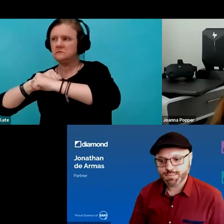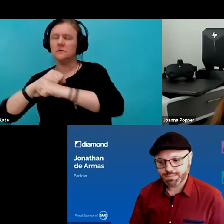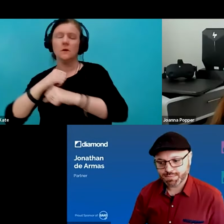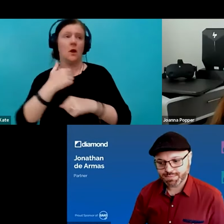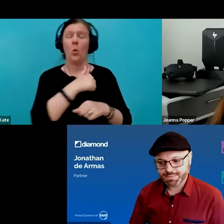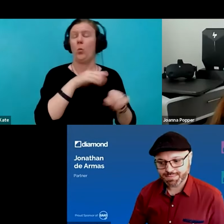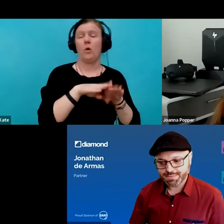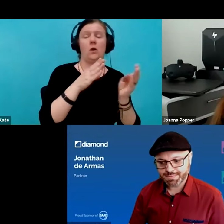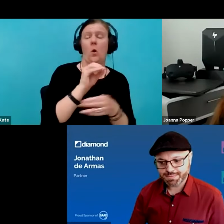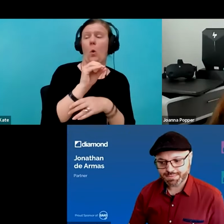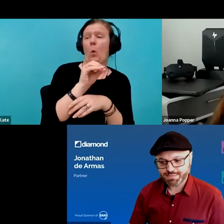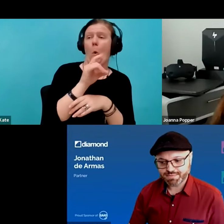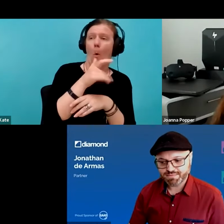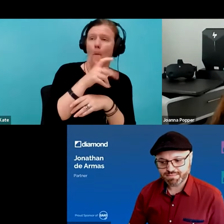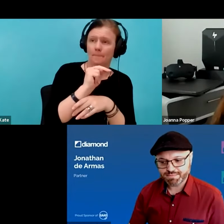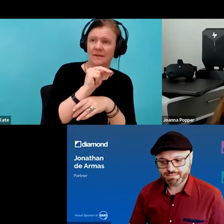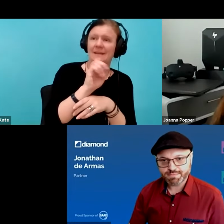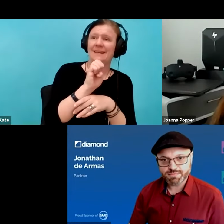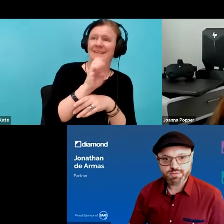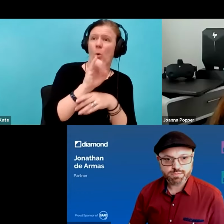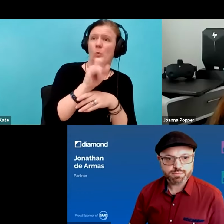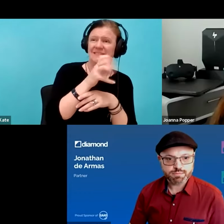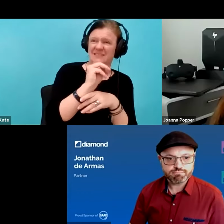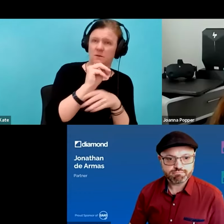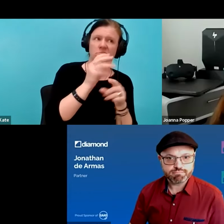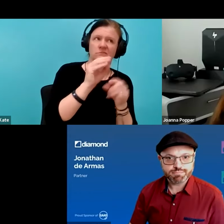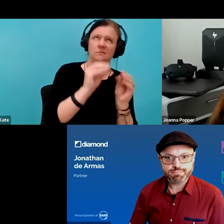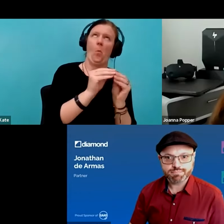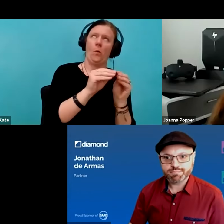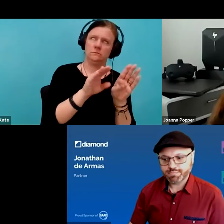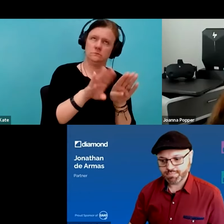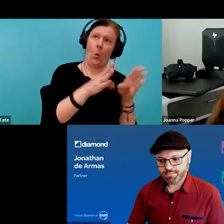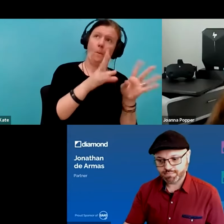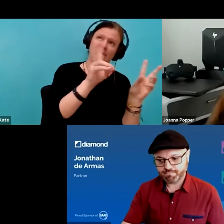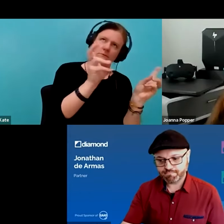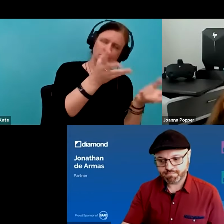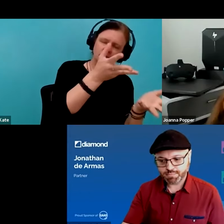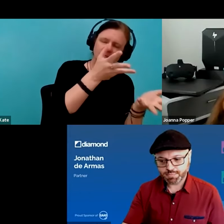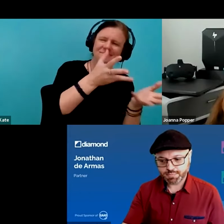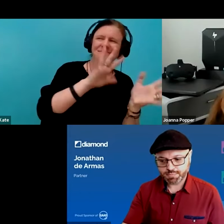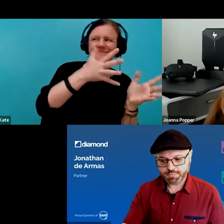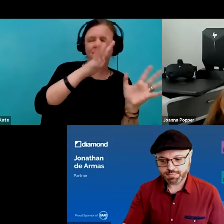open a more a more open ecosystems, call it that way you know we